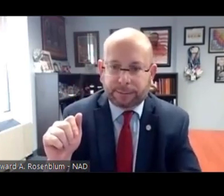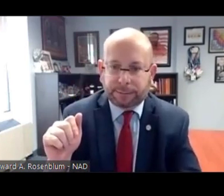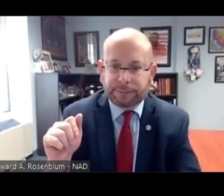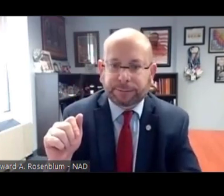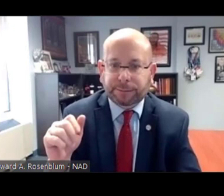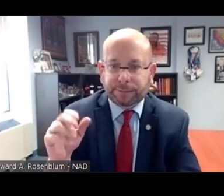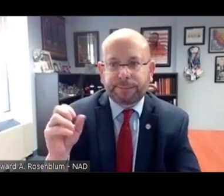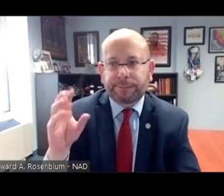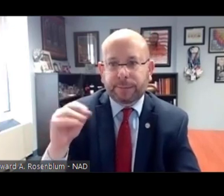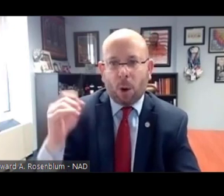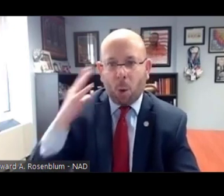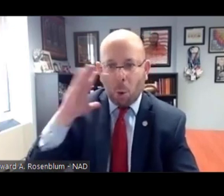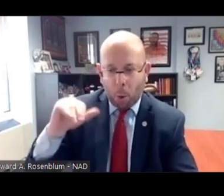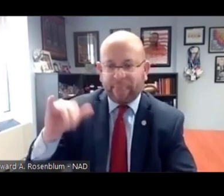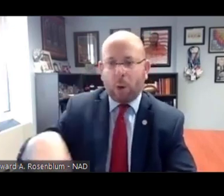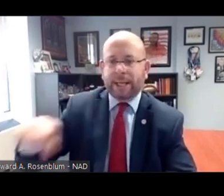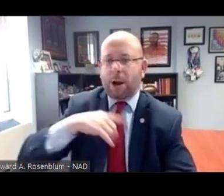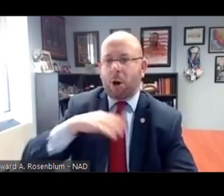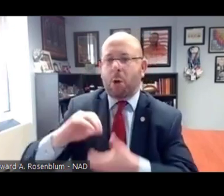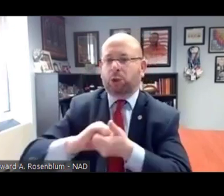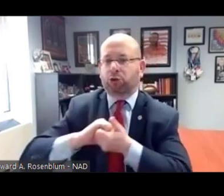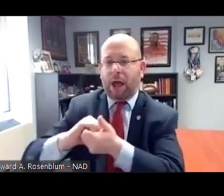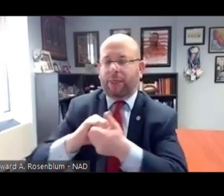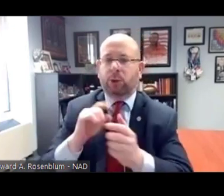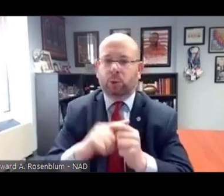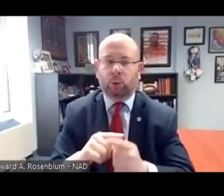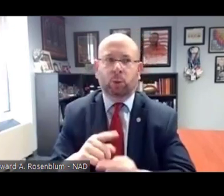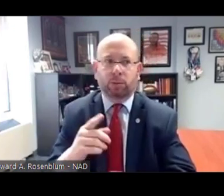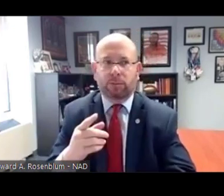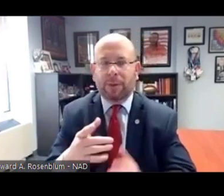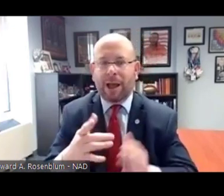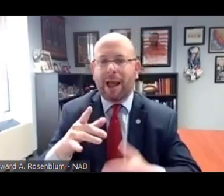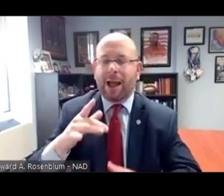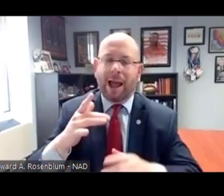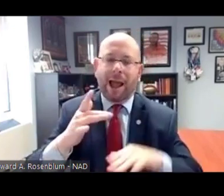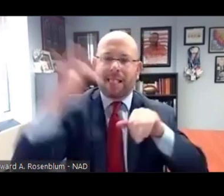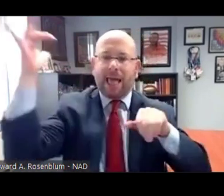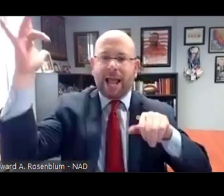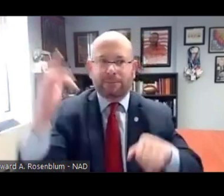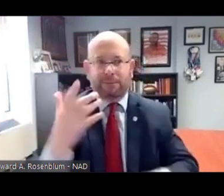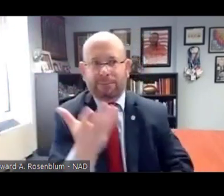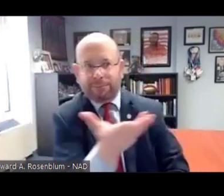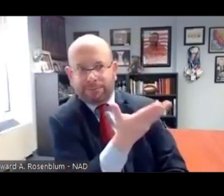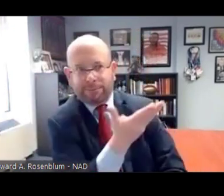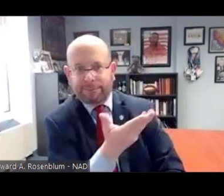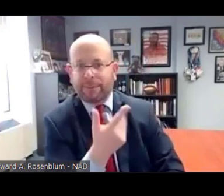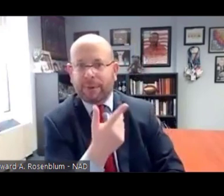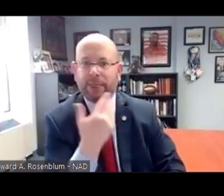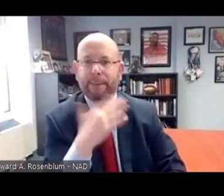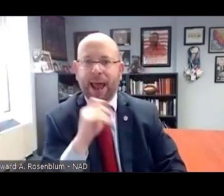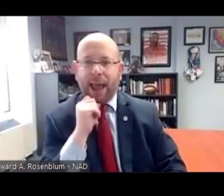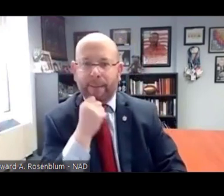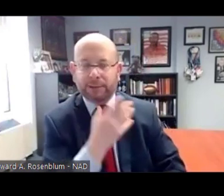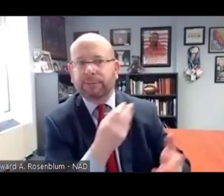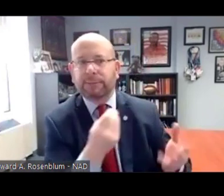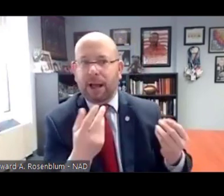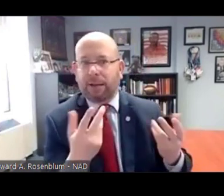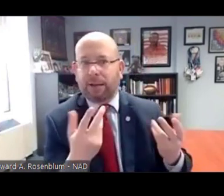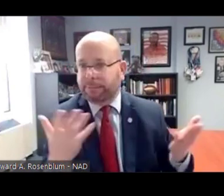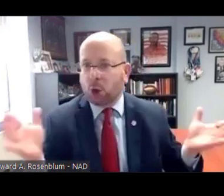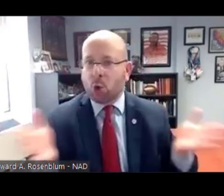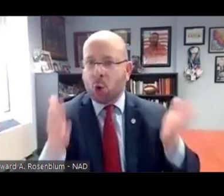So hopefully, we can work together to highlight the bad actors